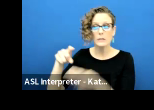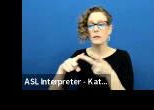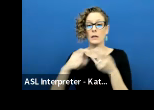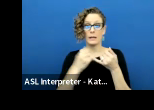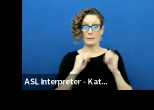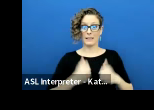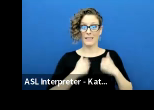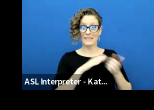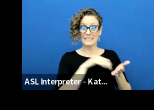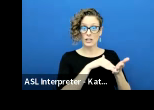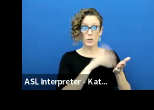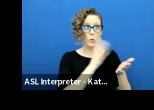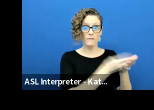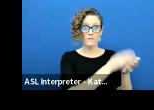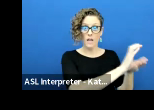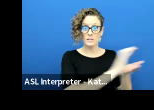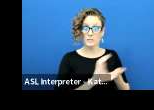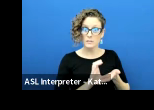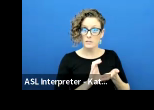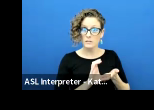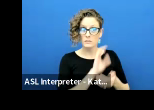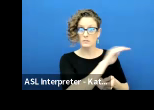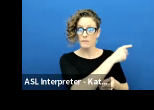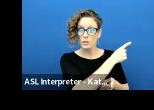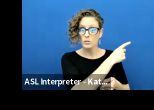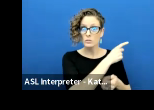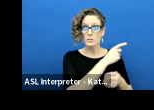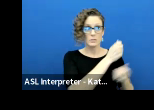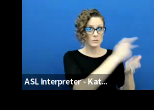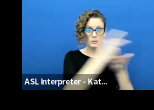to try to fund some of this stuff um all those things actually thought about as we priority